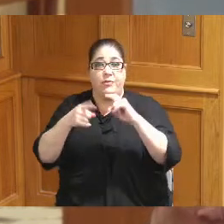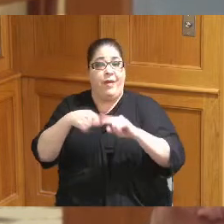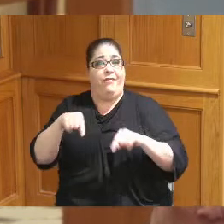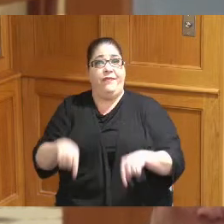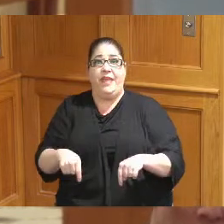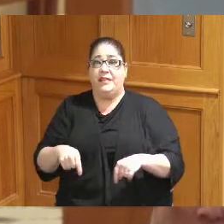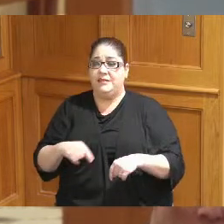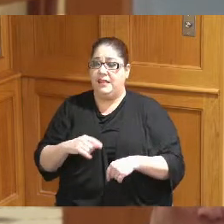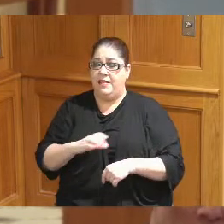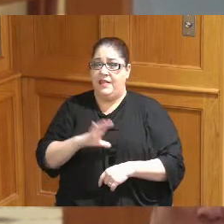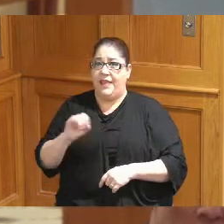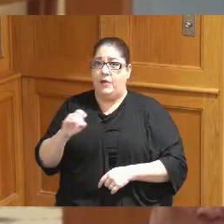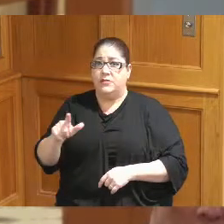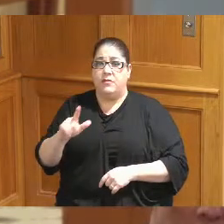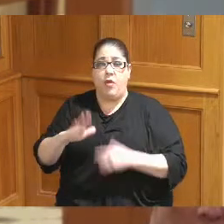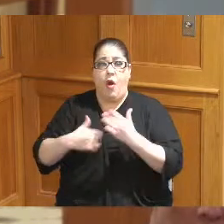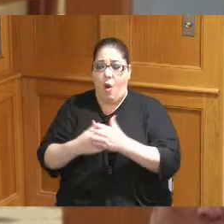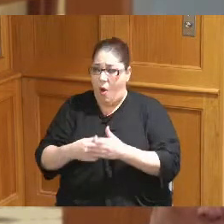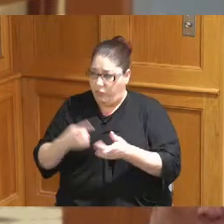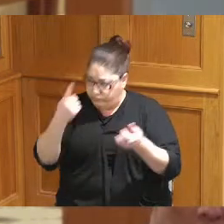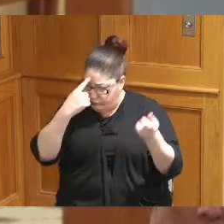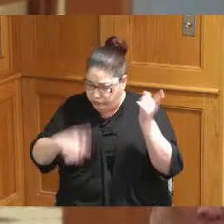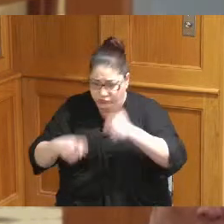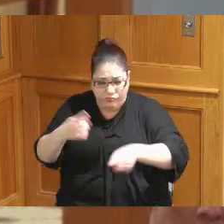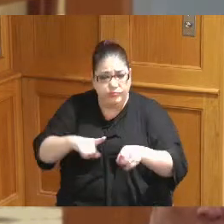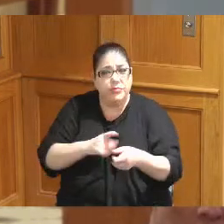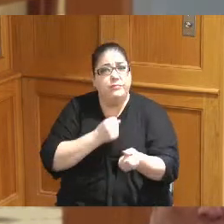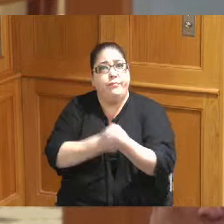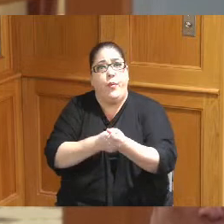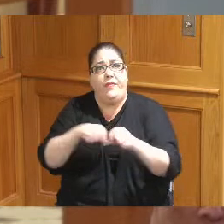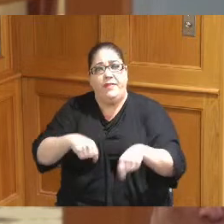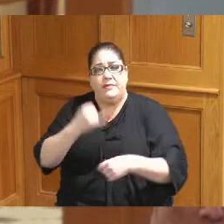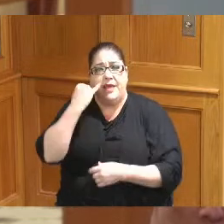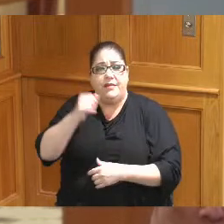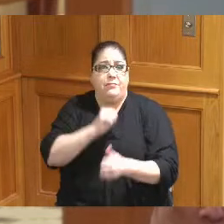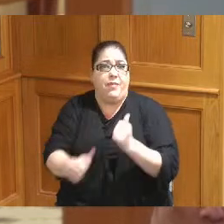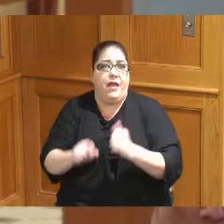from our Council Members everyone again was in support and I think the community as a whole